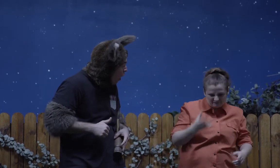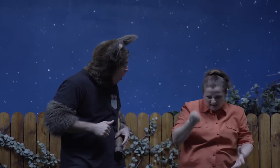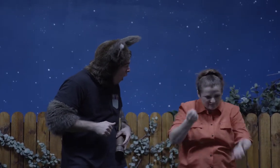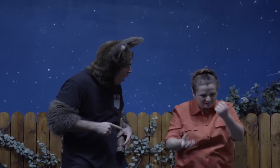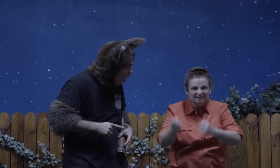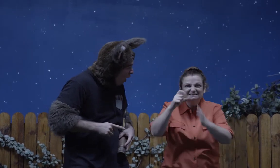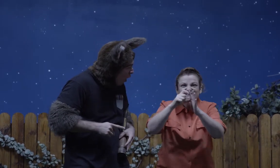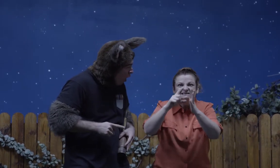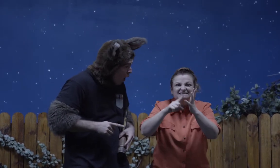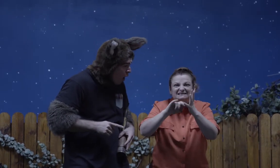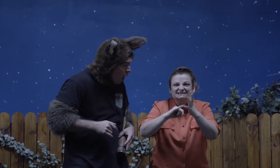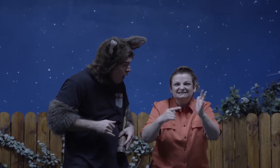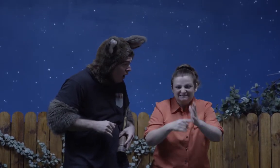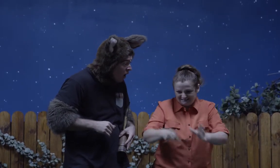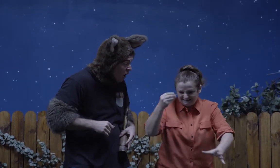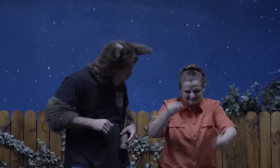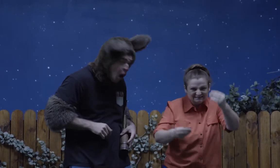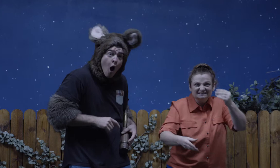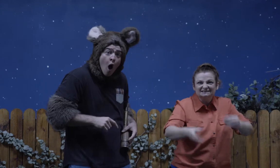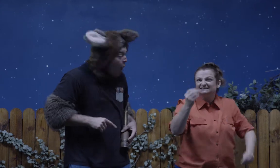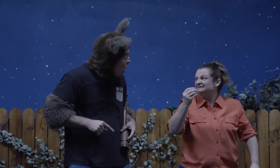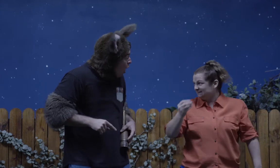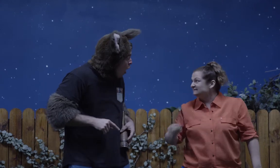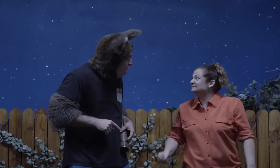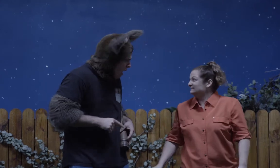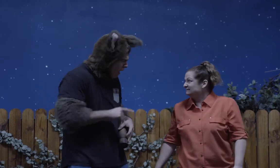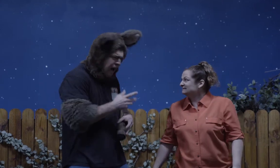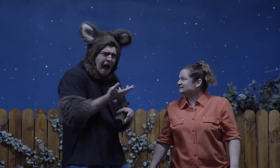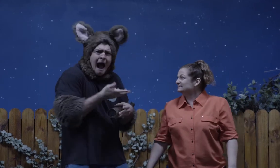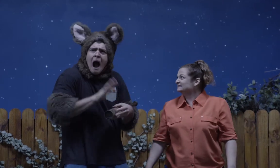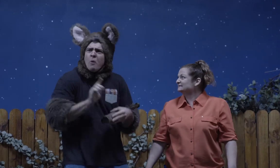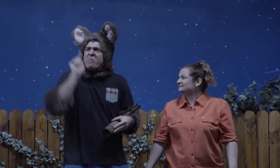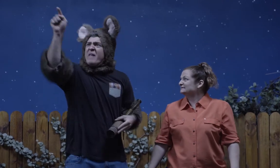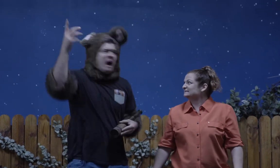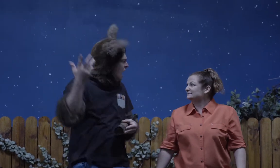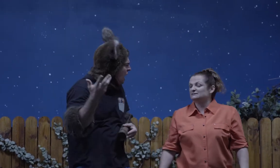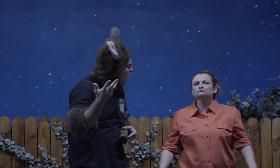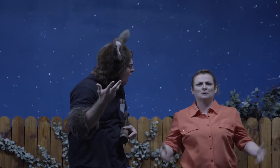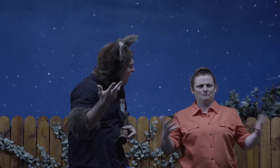and they took some dust from there. Oh! How did they get there?